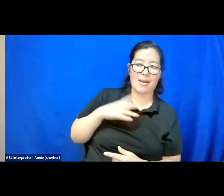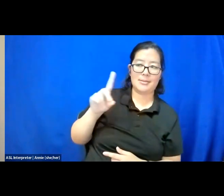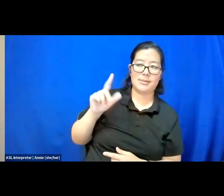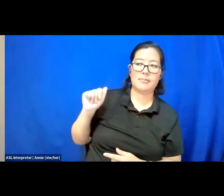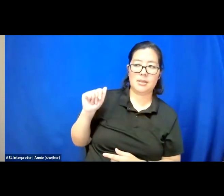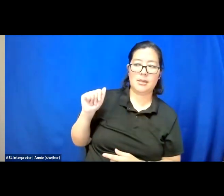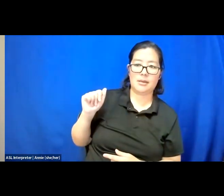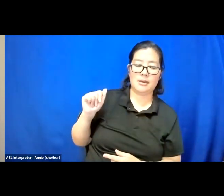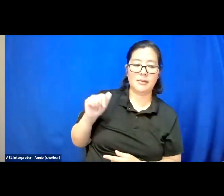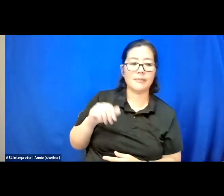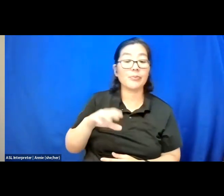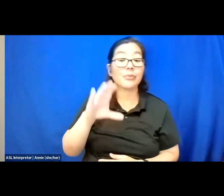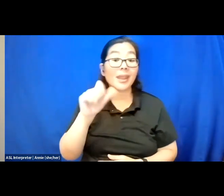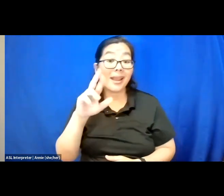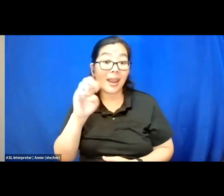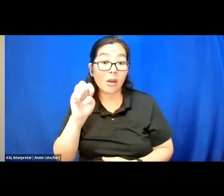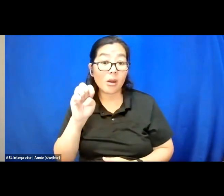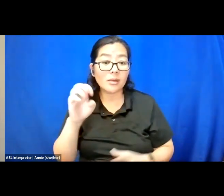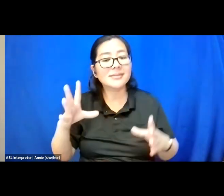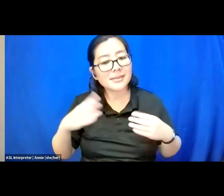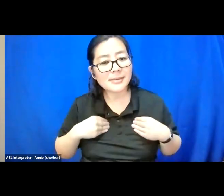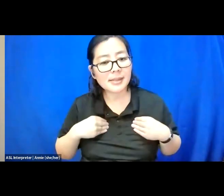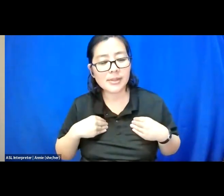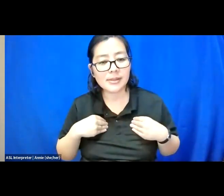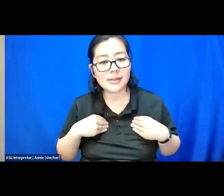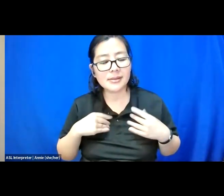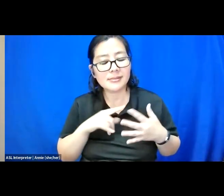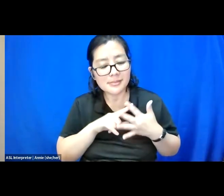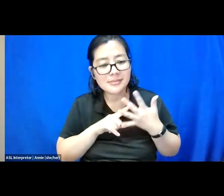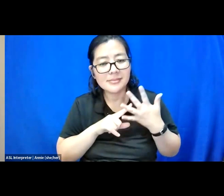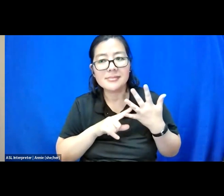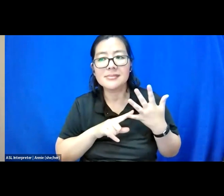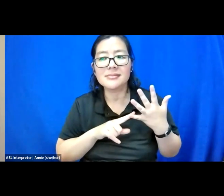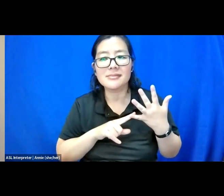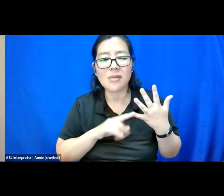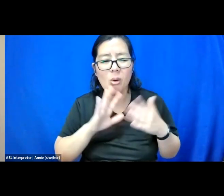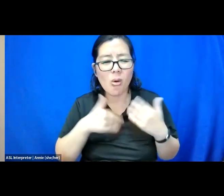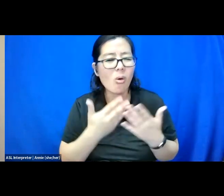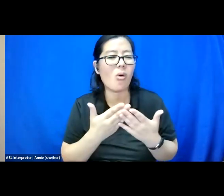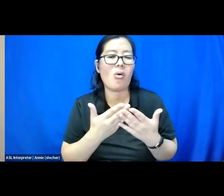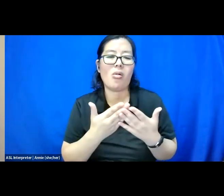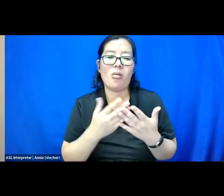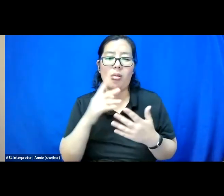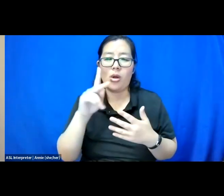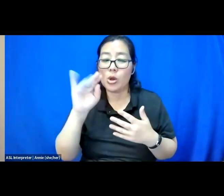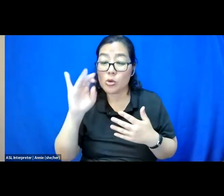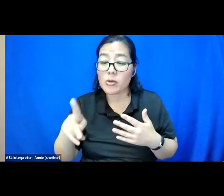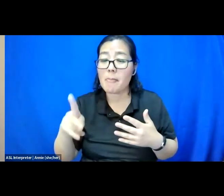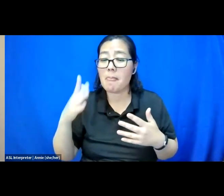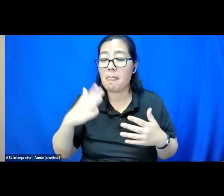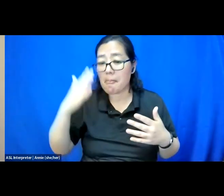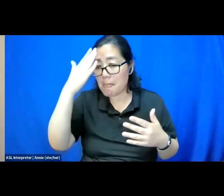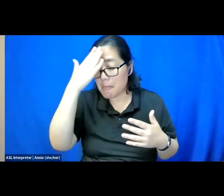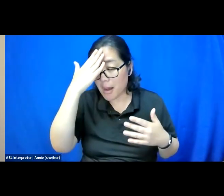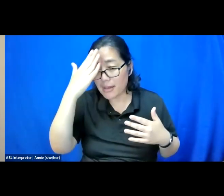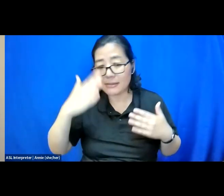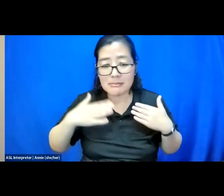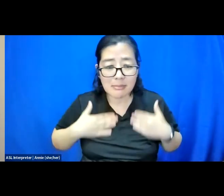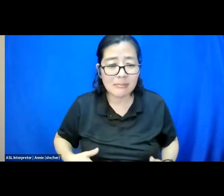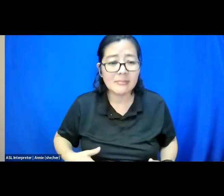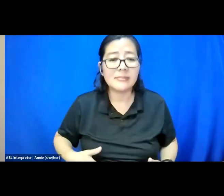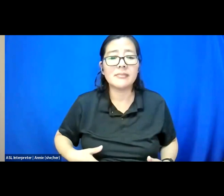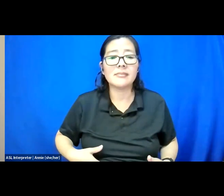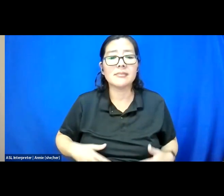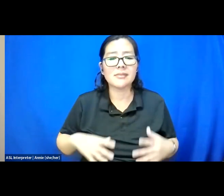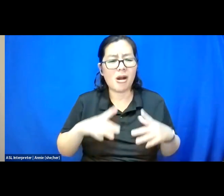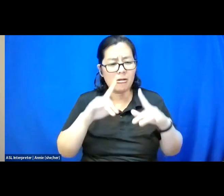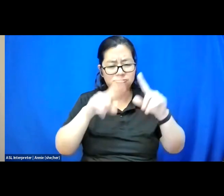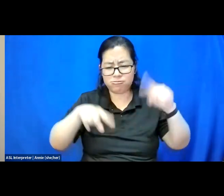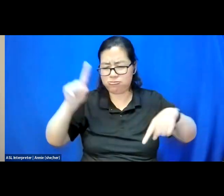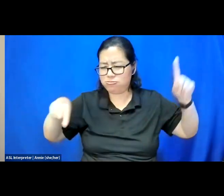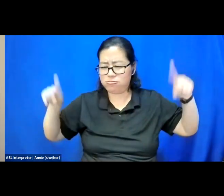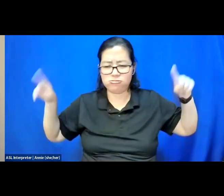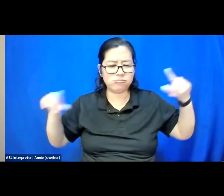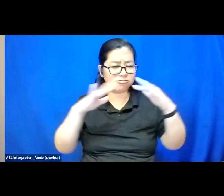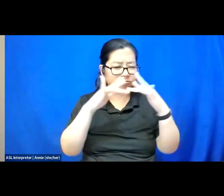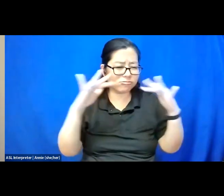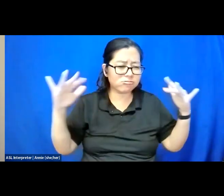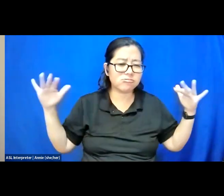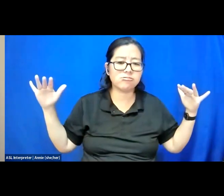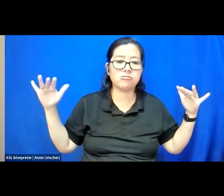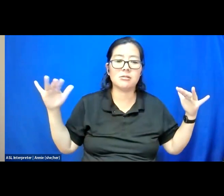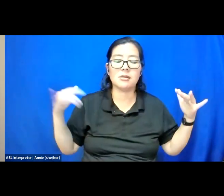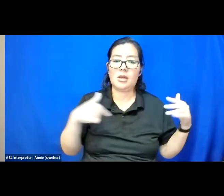Care is accepting that all crip body minds are different and we should always be organizing